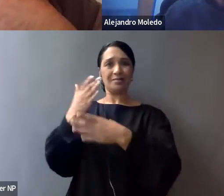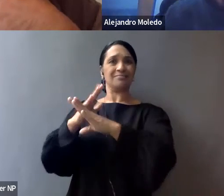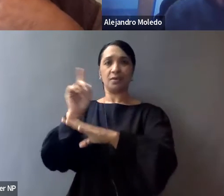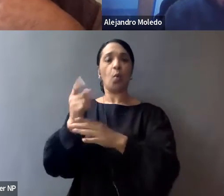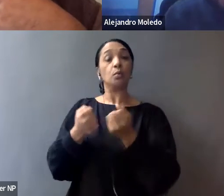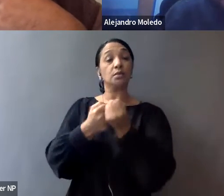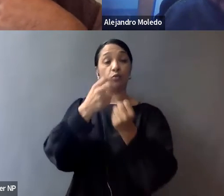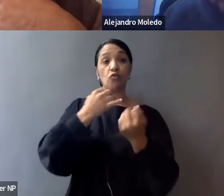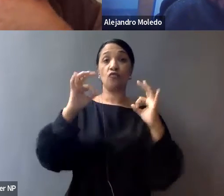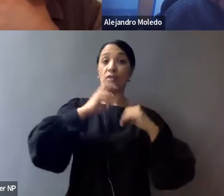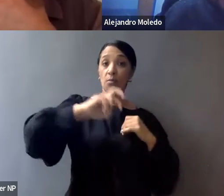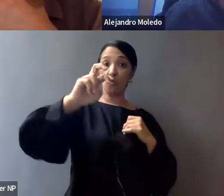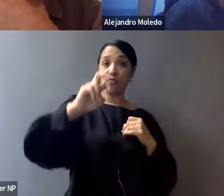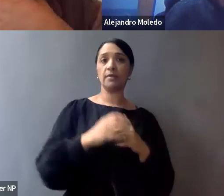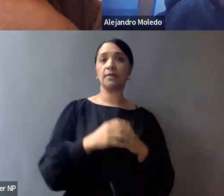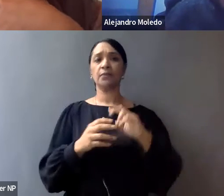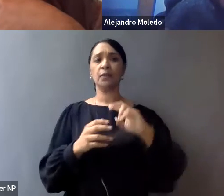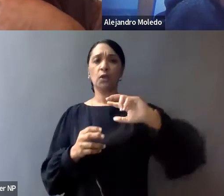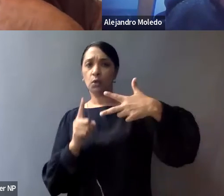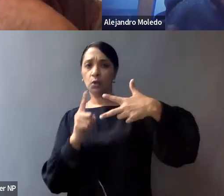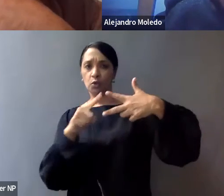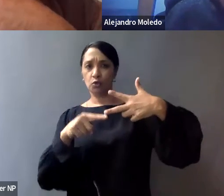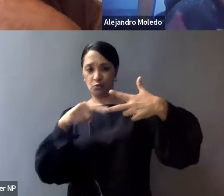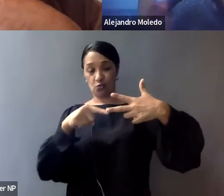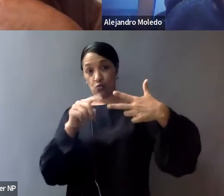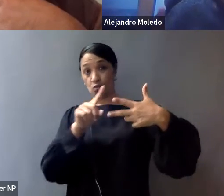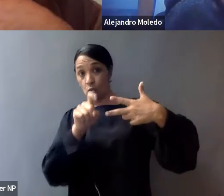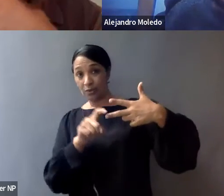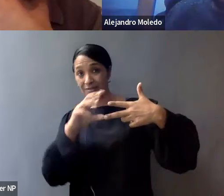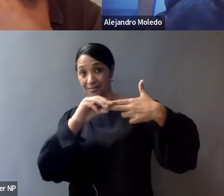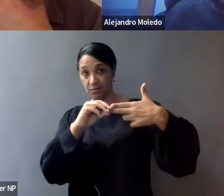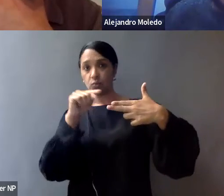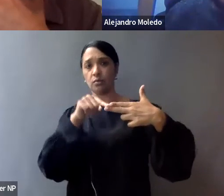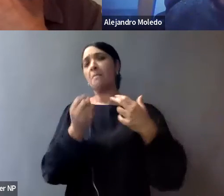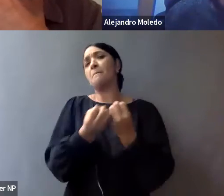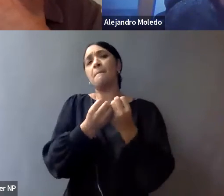The other two questions relate with something that is being brought up many times